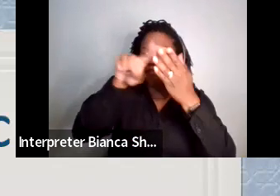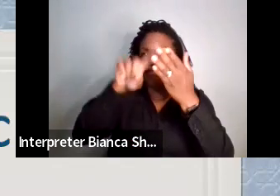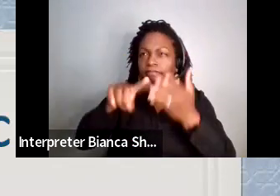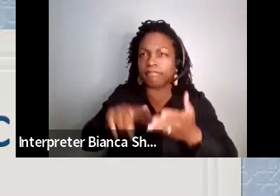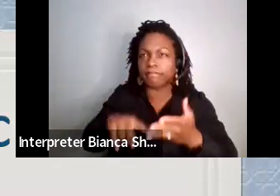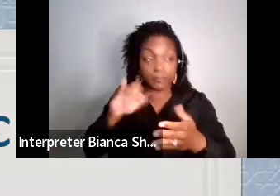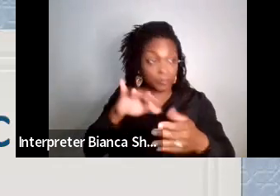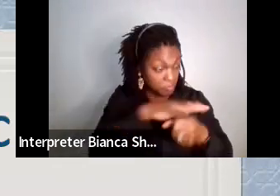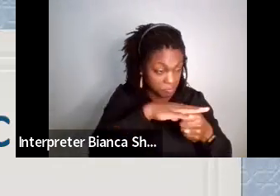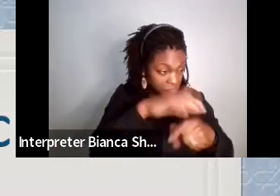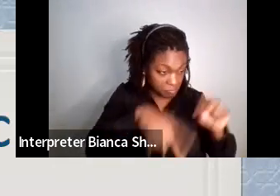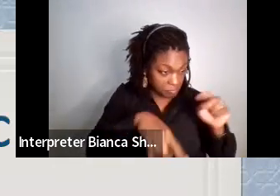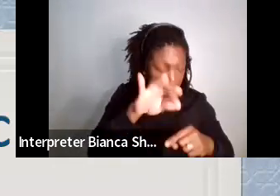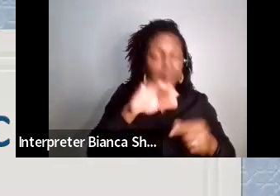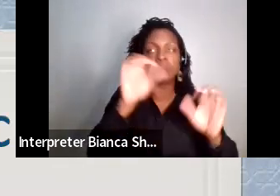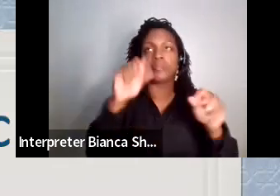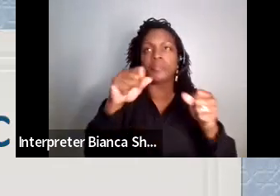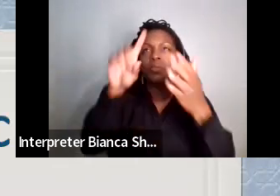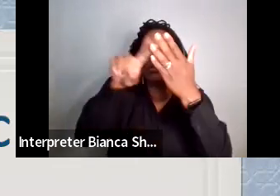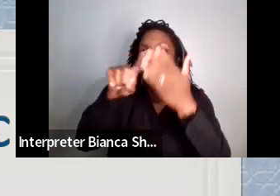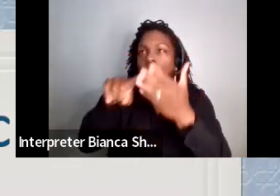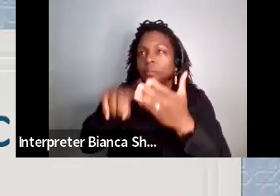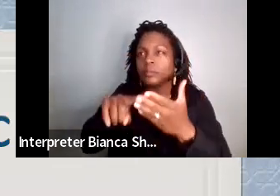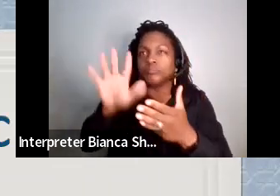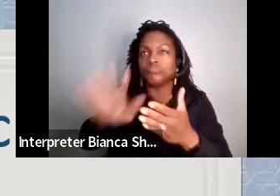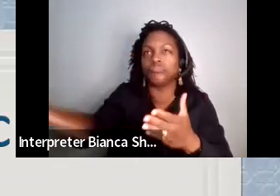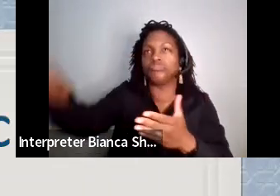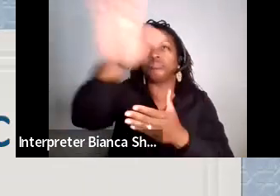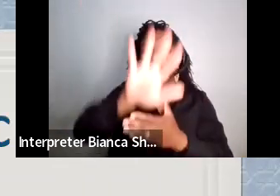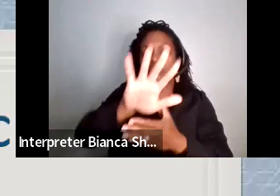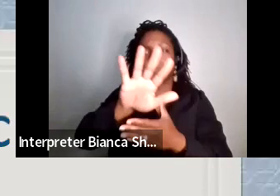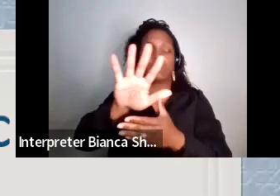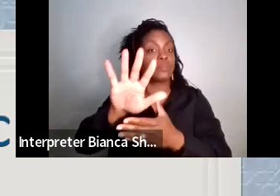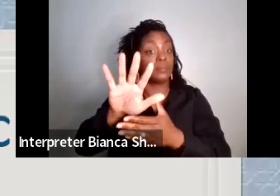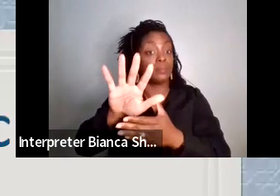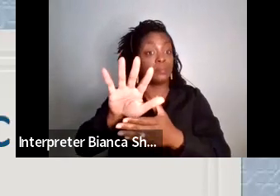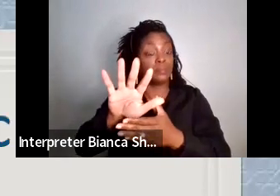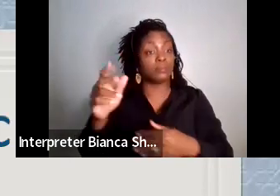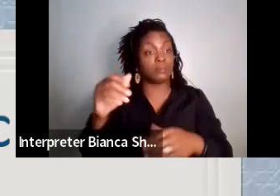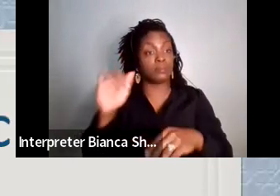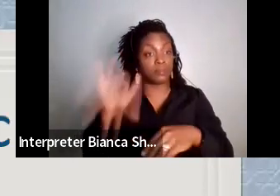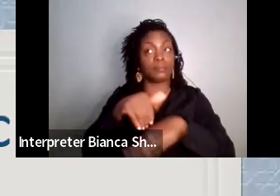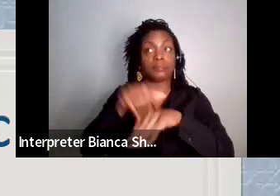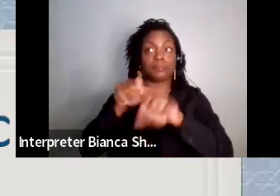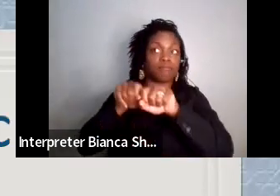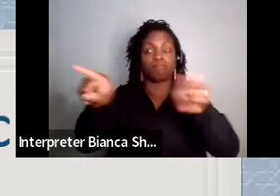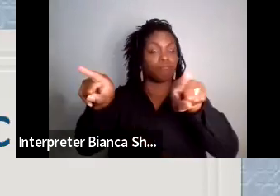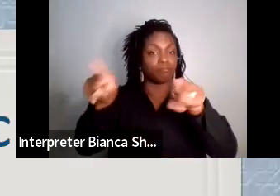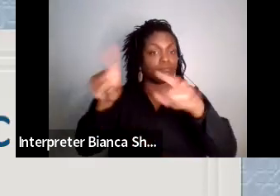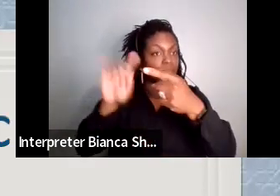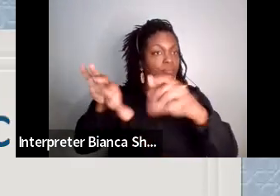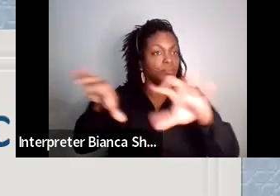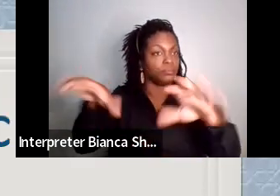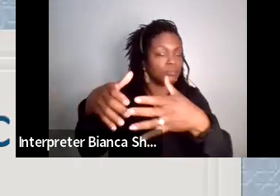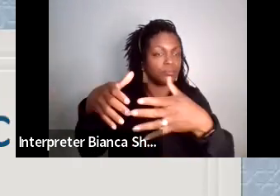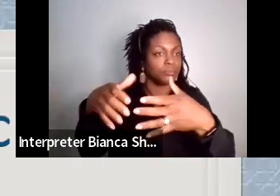We can. Then I like tap into the network nationwide, and send it out in the in the groups, Io, and say, Hey, look!